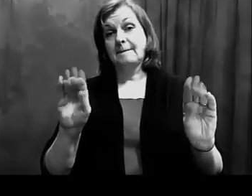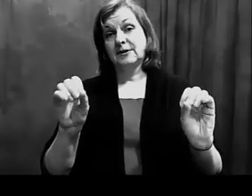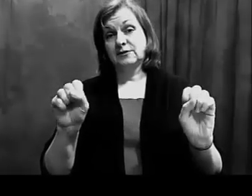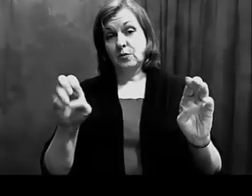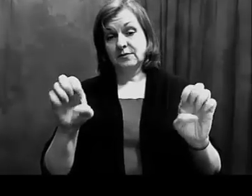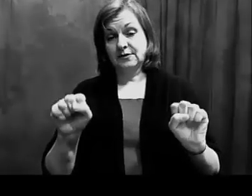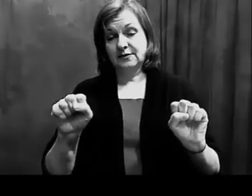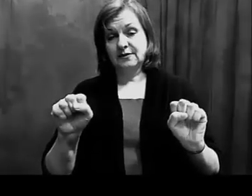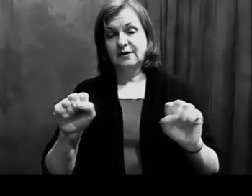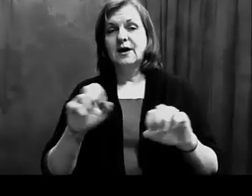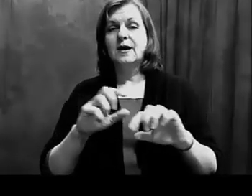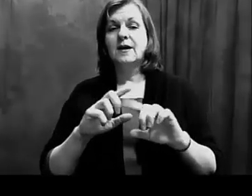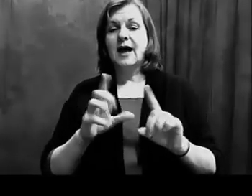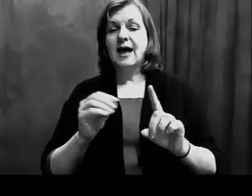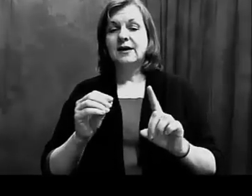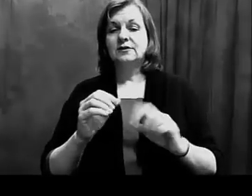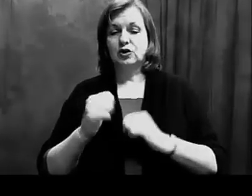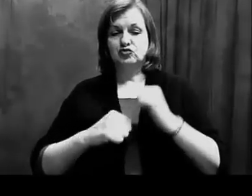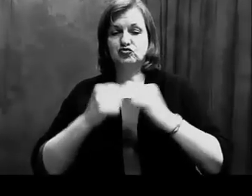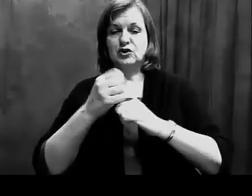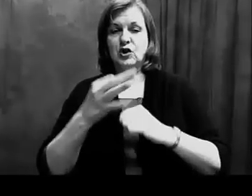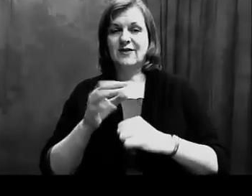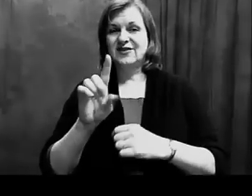they have their own DNA and ribosomes I mentioned to you